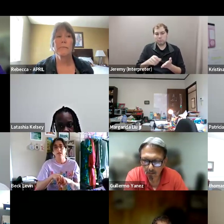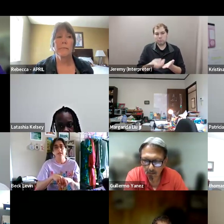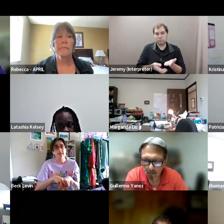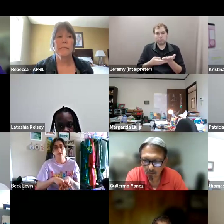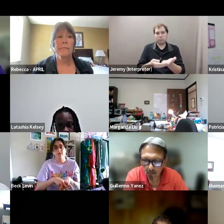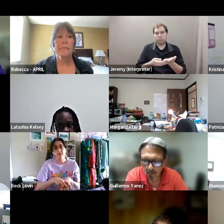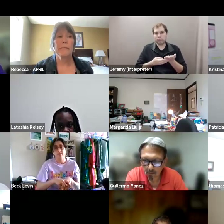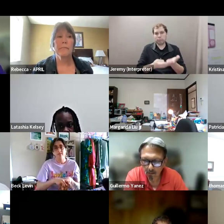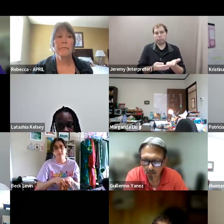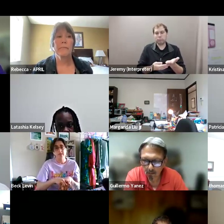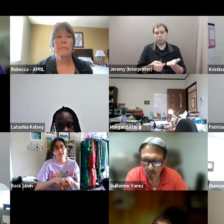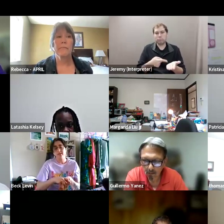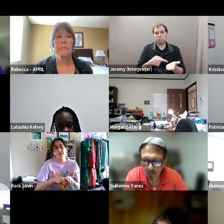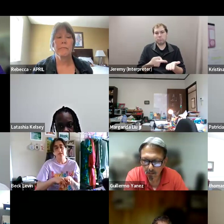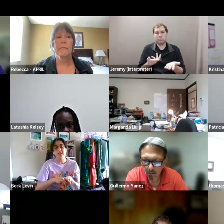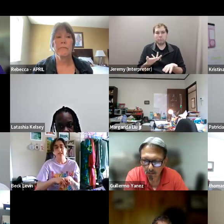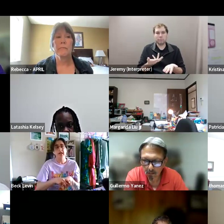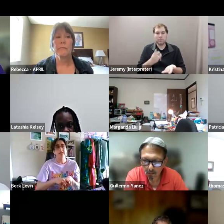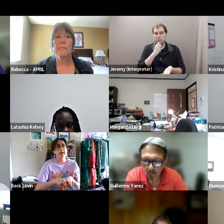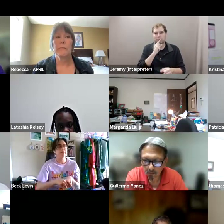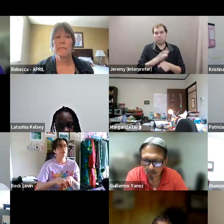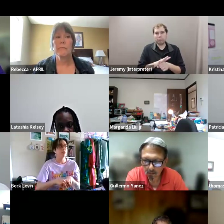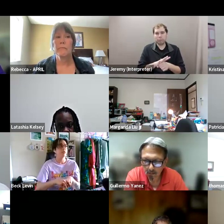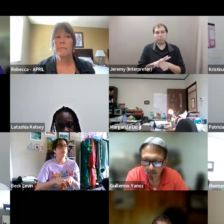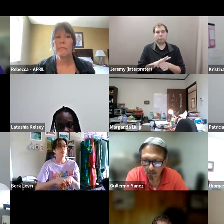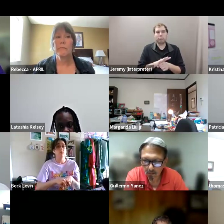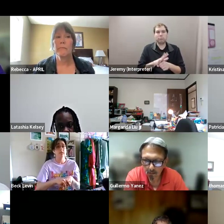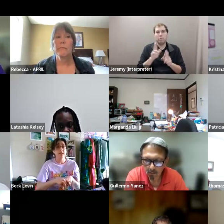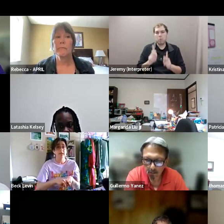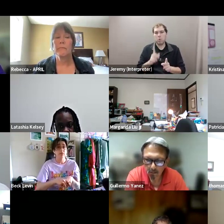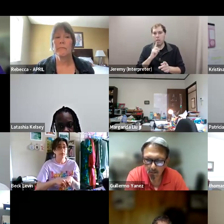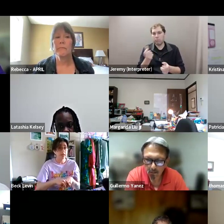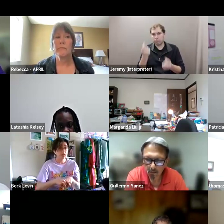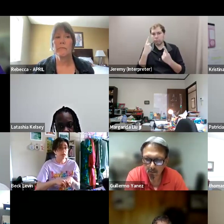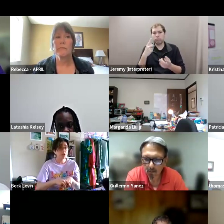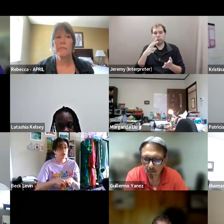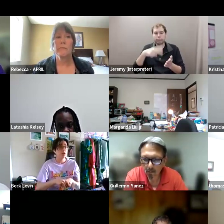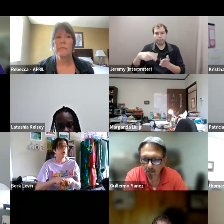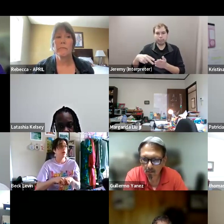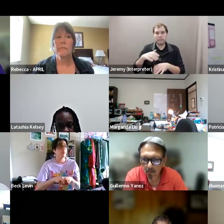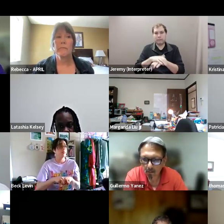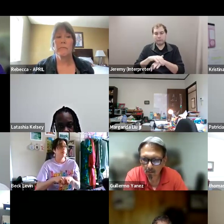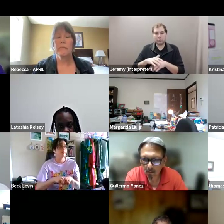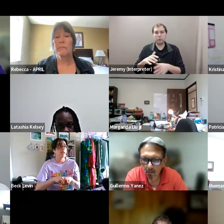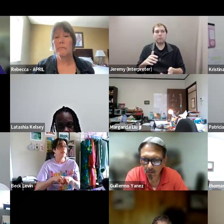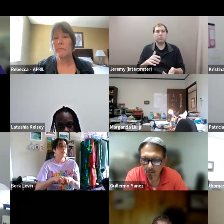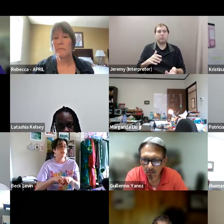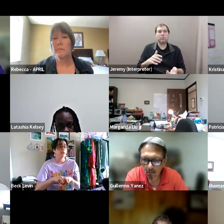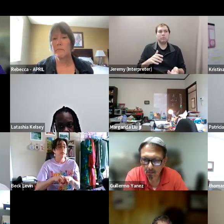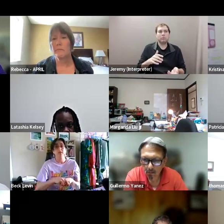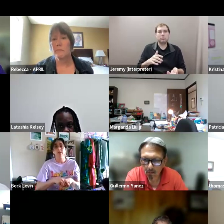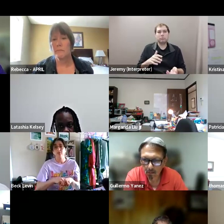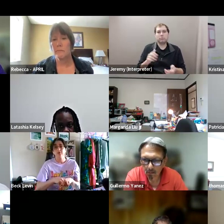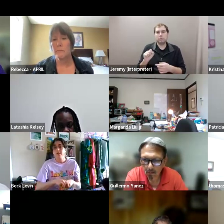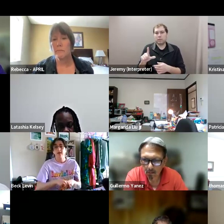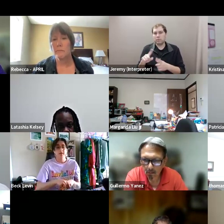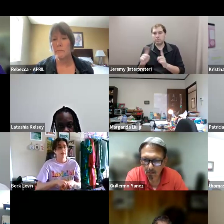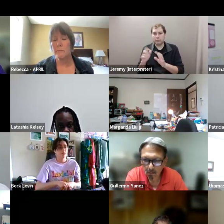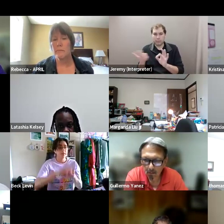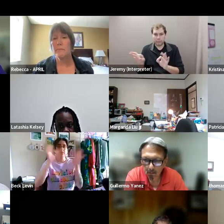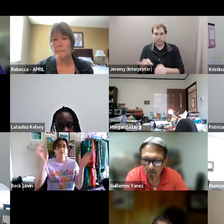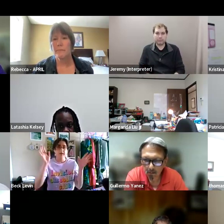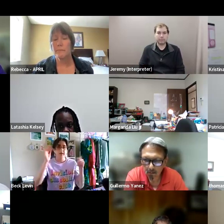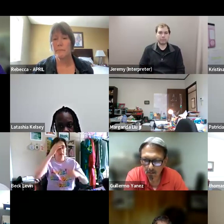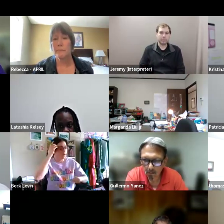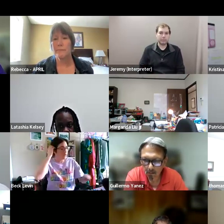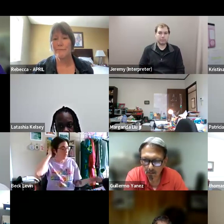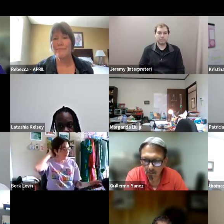Beck Levin: and slide it over to them that doesn't guarantee that that person reads it reads English, asl is a different language fun, little fact.